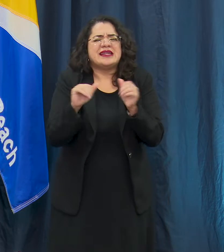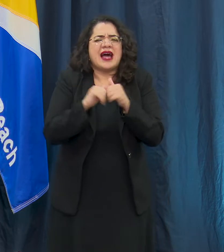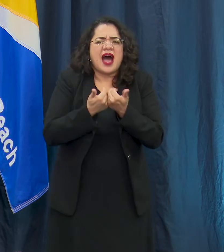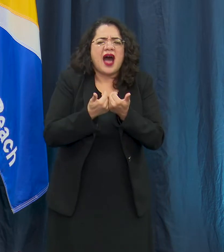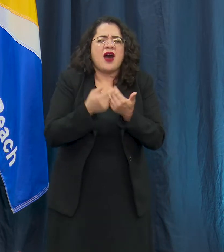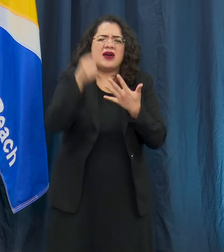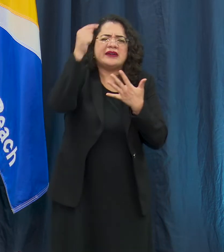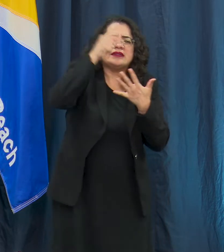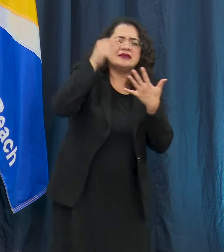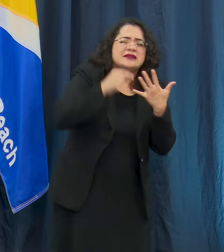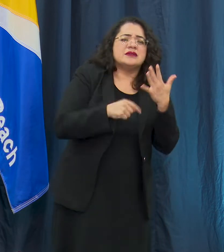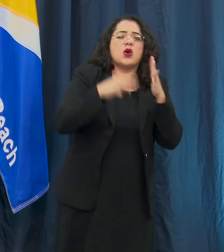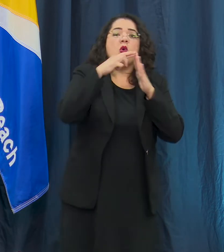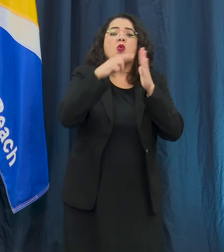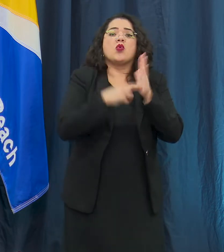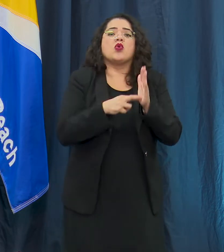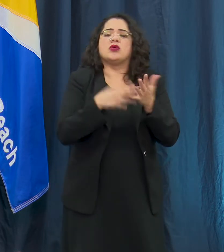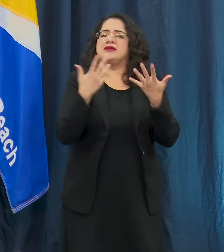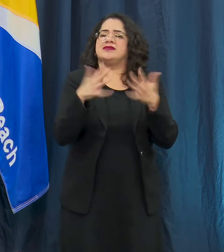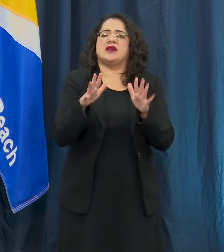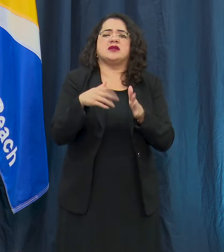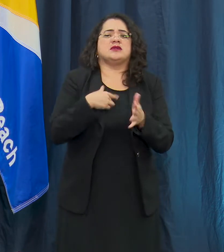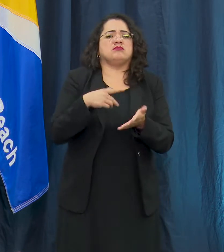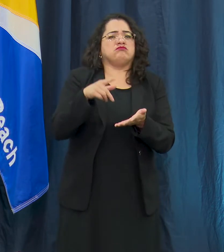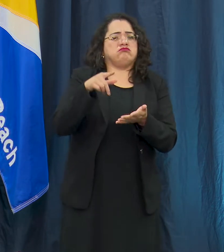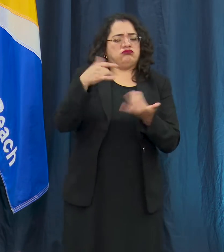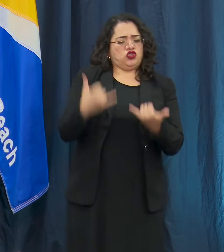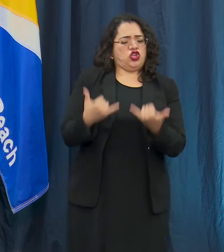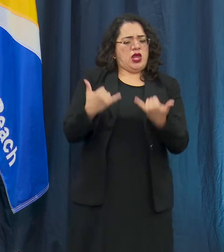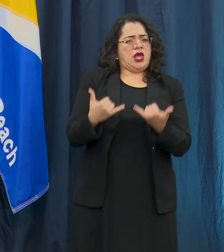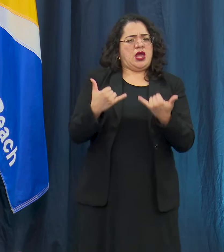businesses are available today. They've been available since yesterday evening